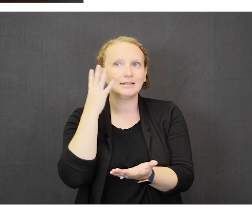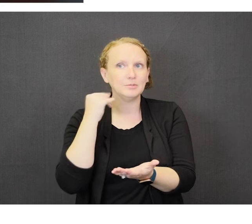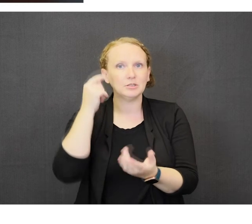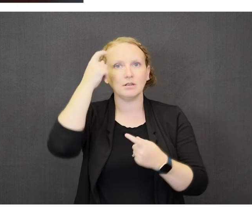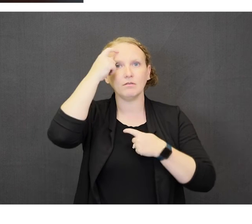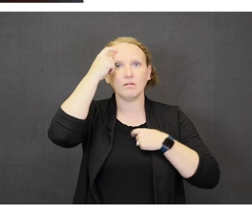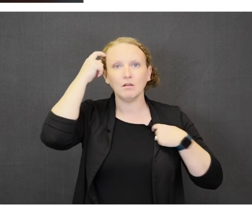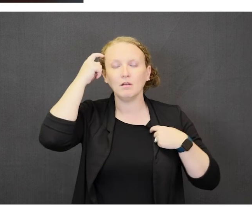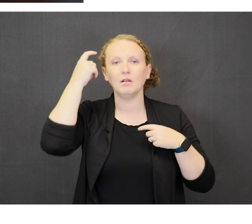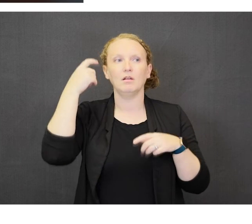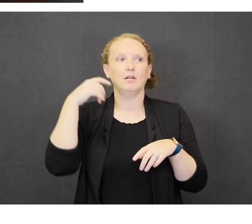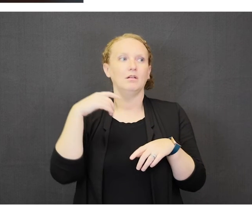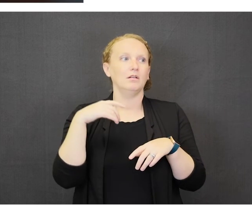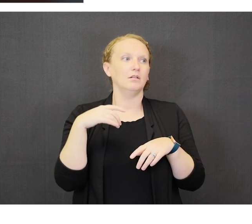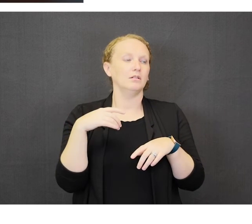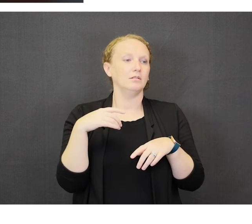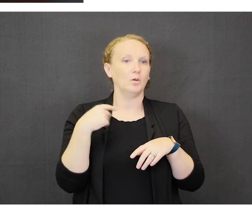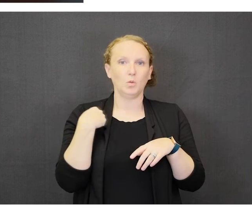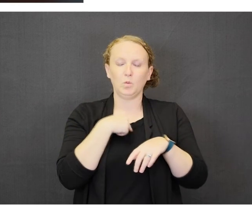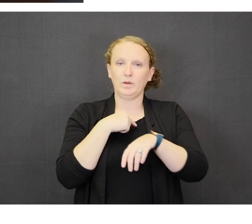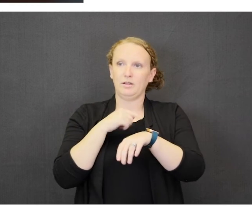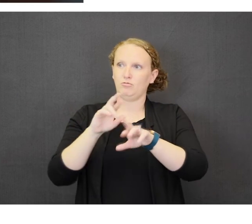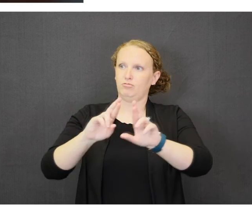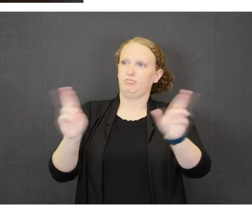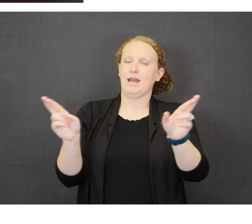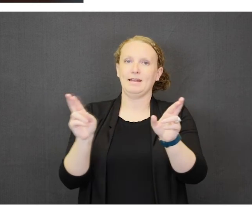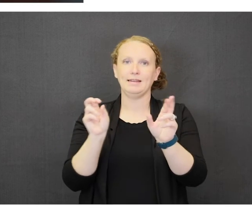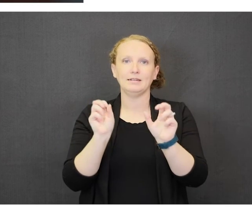be able to better thrive in the midst of the